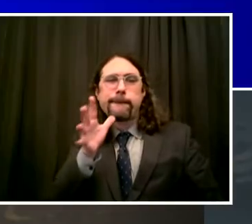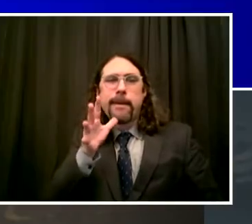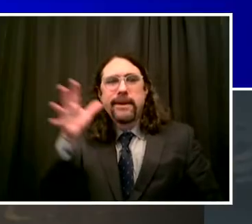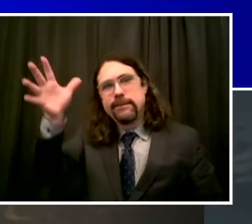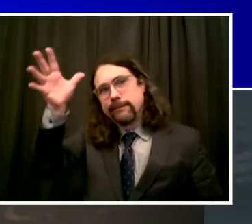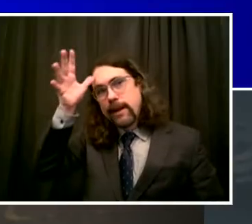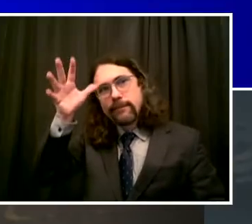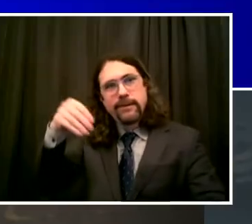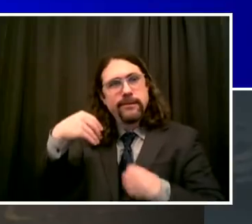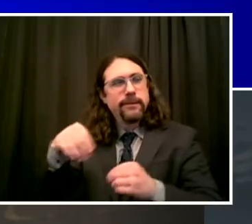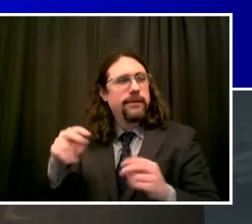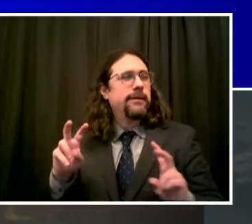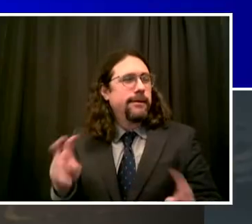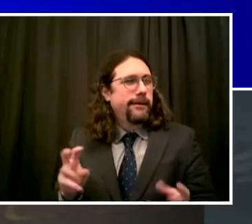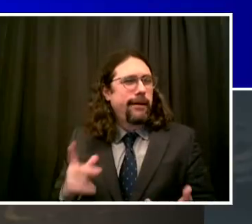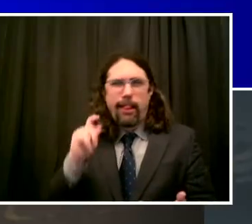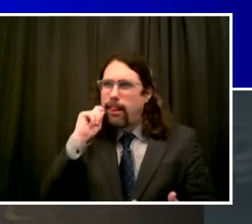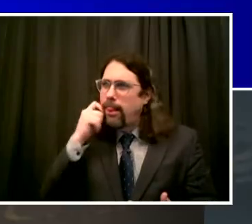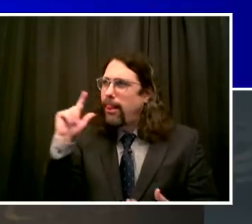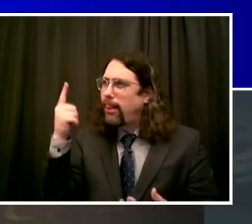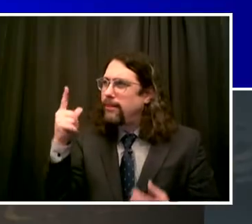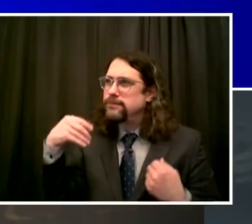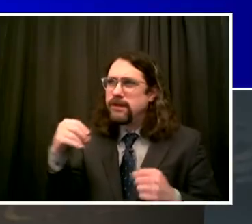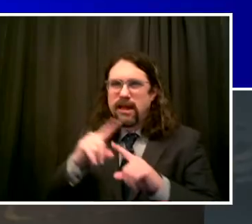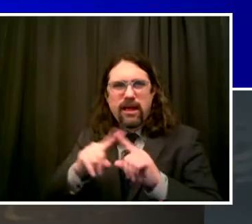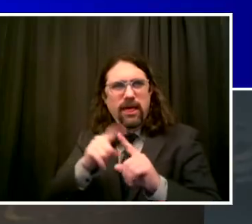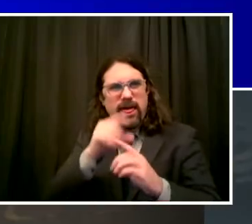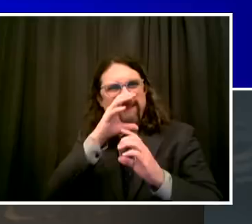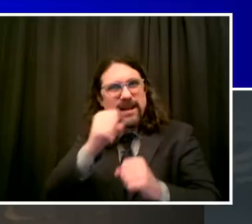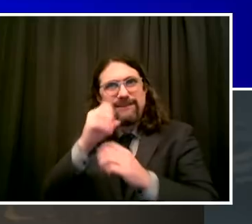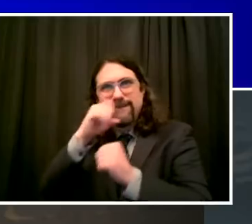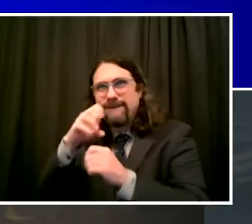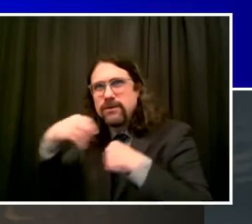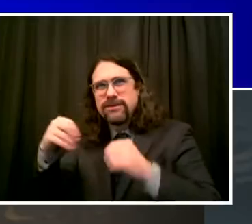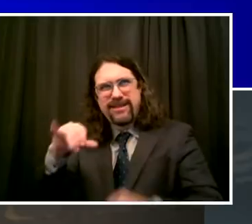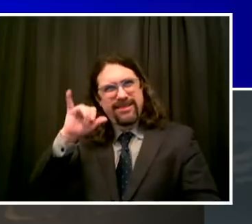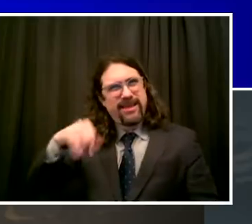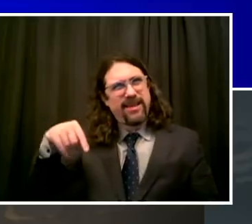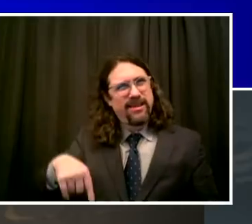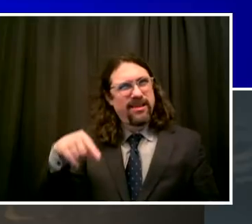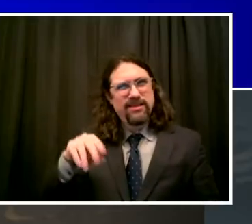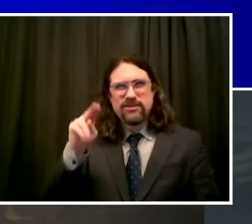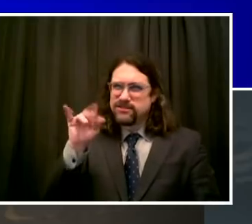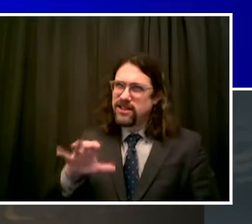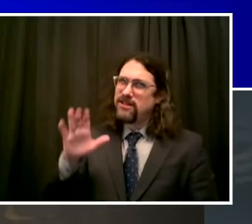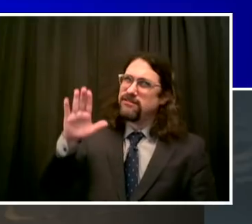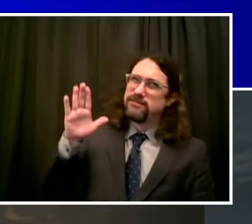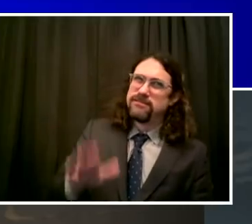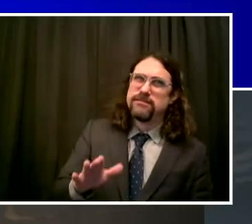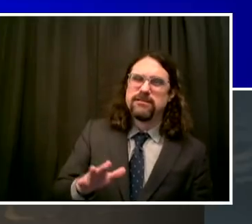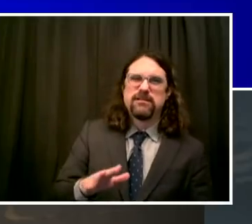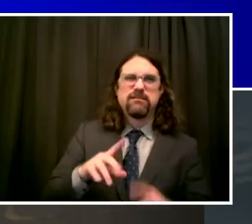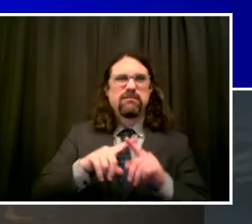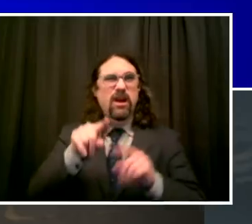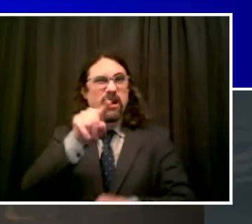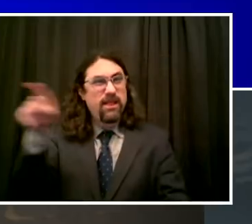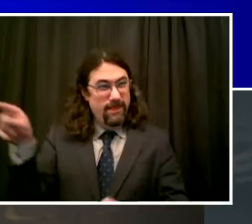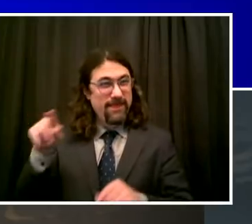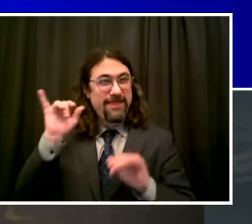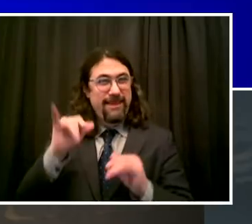KINDS OF SMALL BUSINESSES IS WHERE SO MANY GET THEIR LIVELIHOOD AND SMALL BU H GE THRO M DNGI